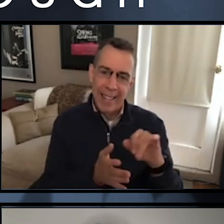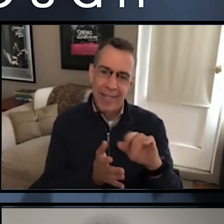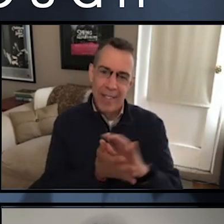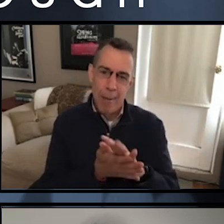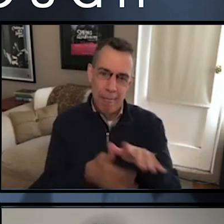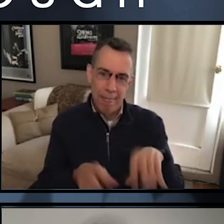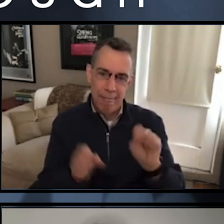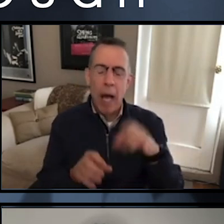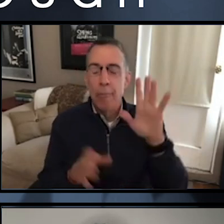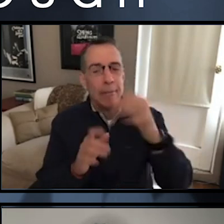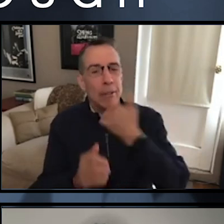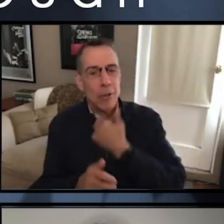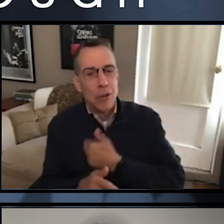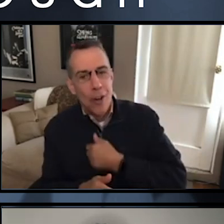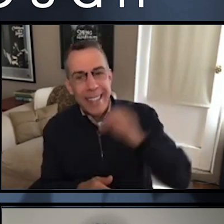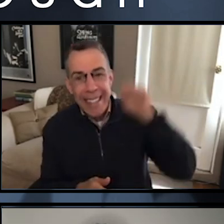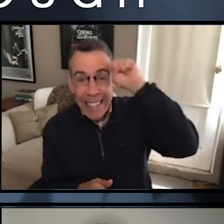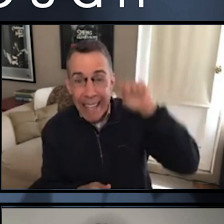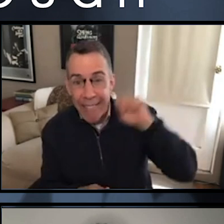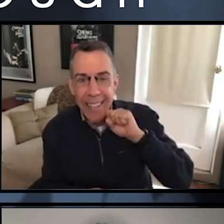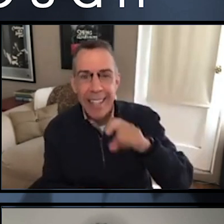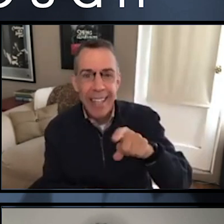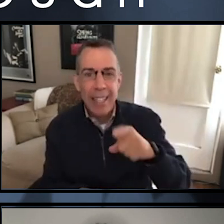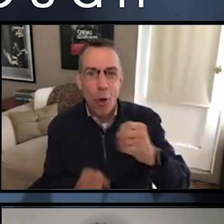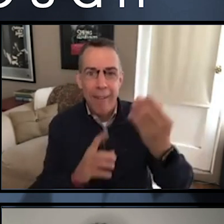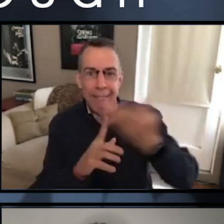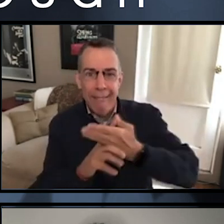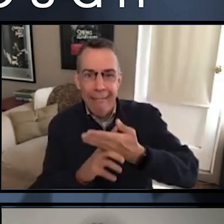Steven who plays Tareek. See, you're so convincing, I just thought of you as